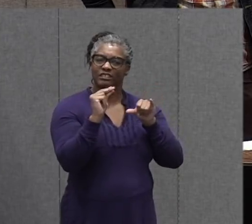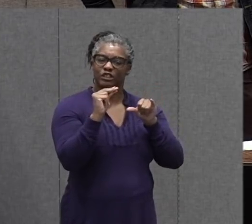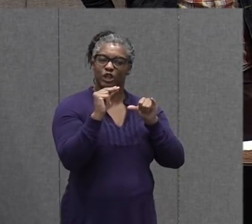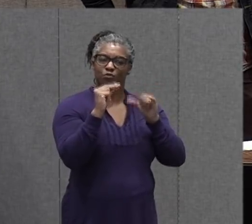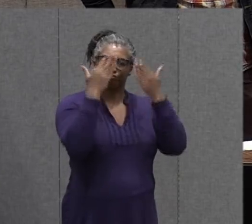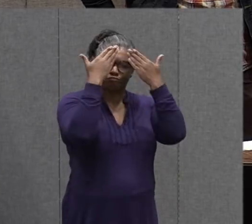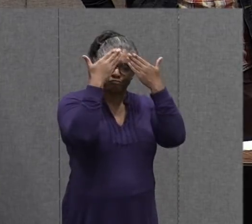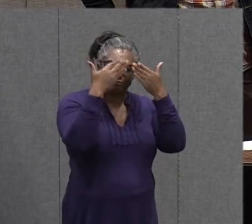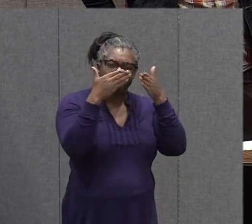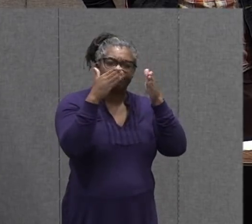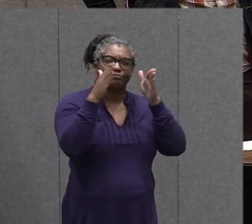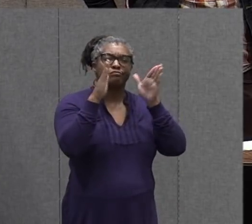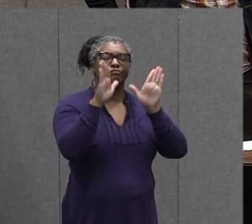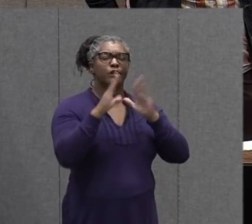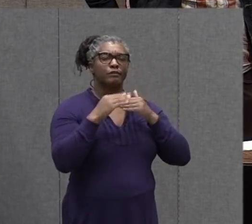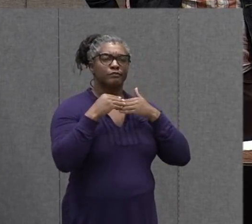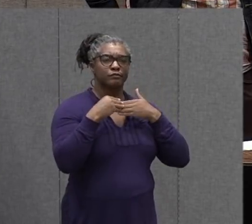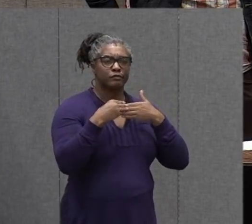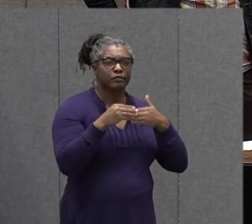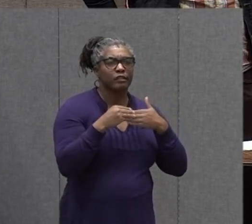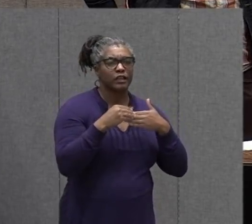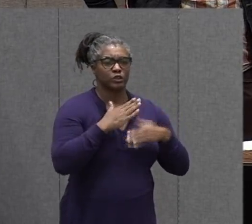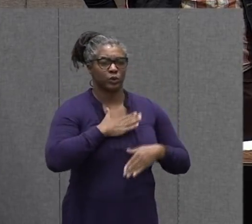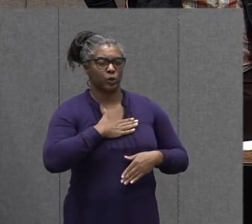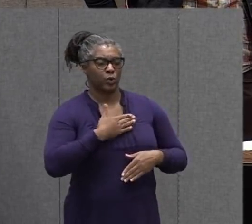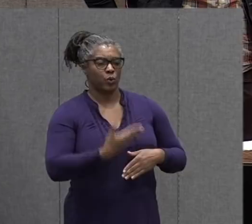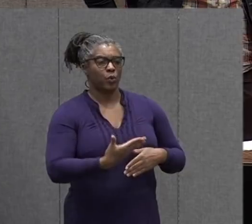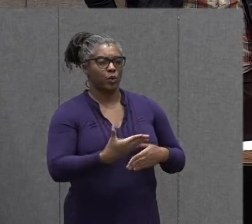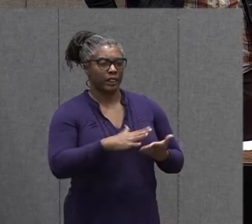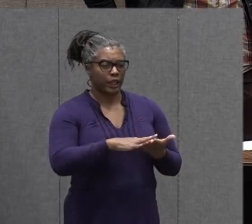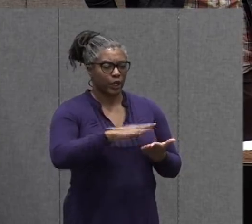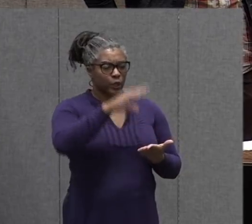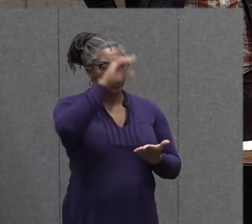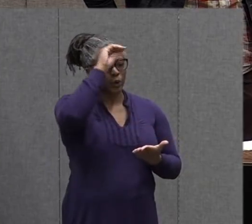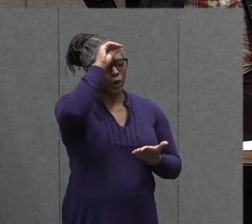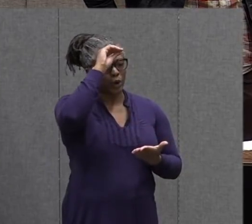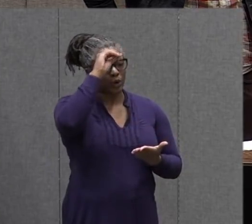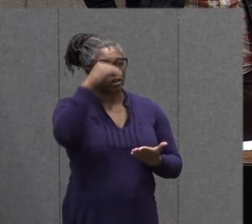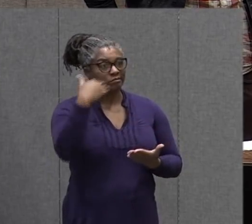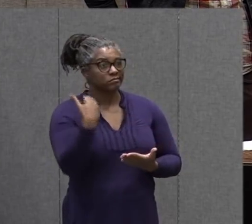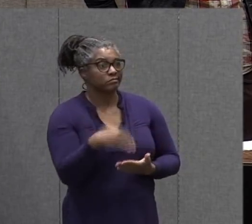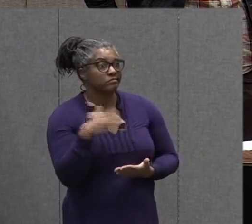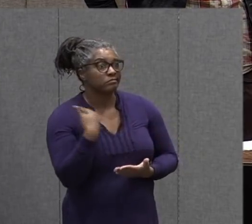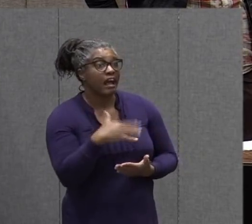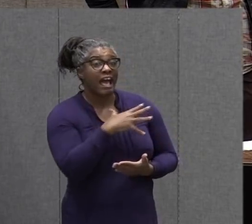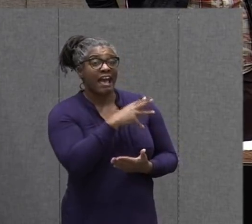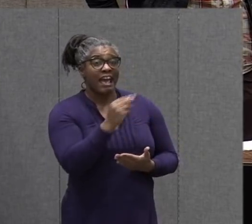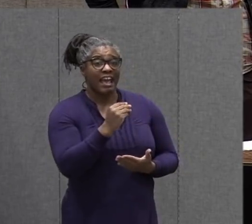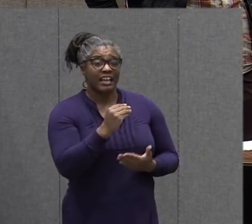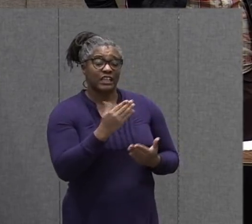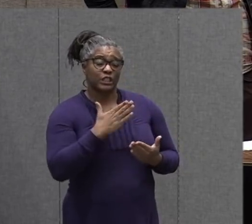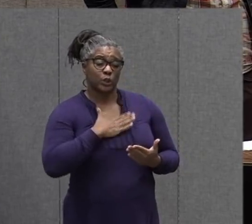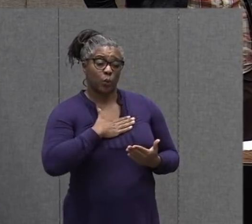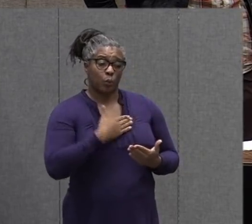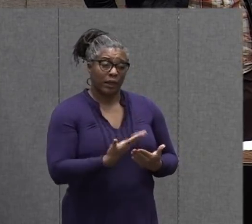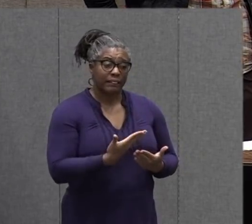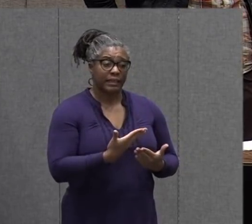Not only did he do that, admit he was wrong, and say he was sorry, I felt it. And you wrote a poem.